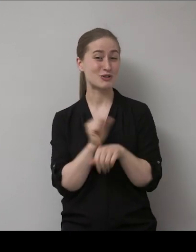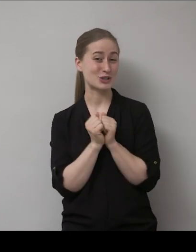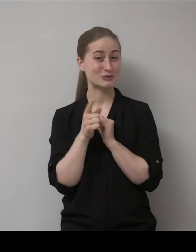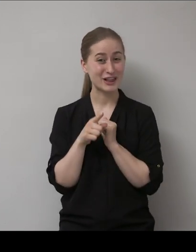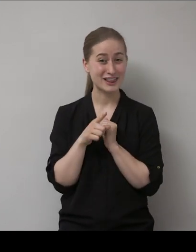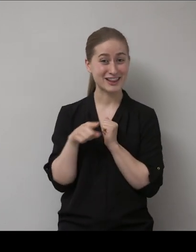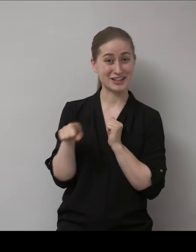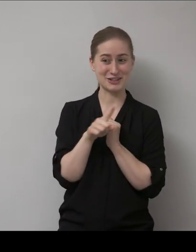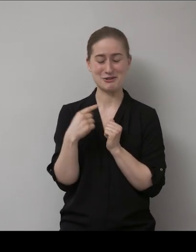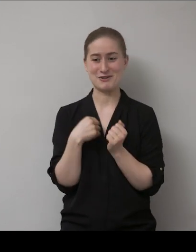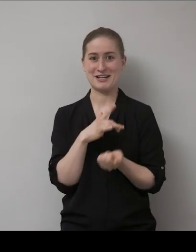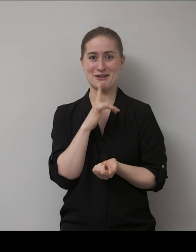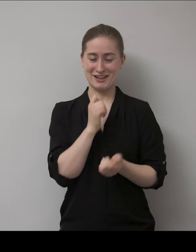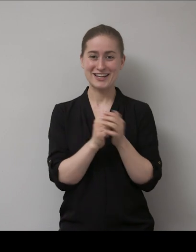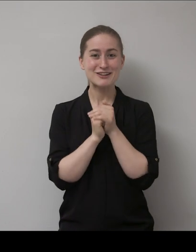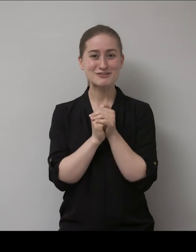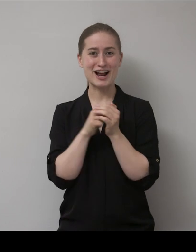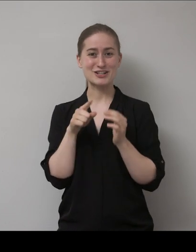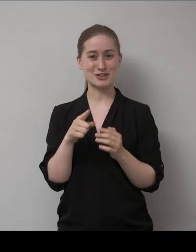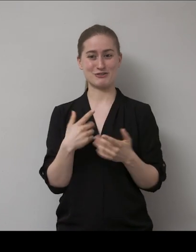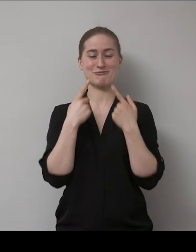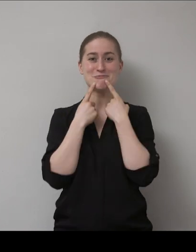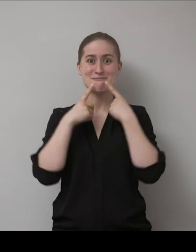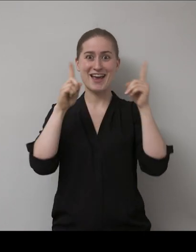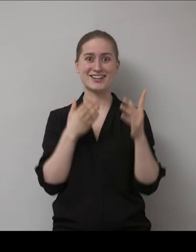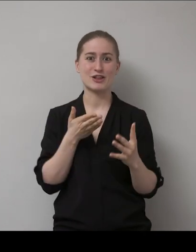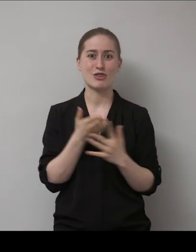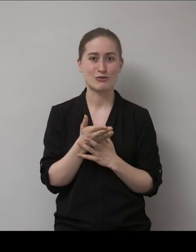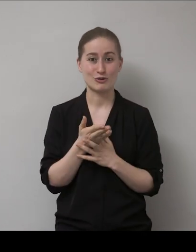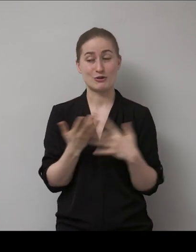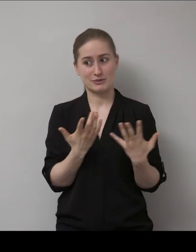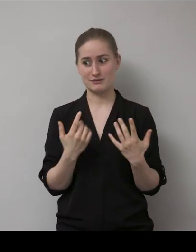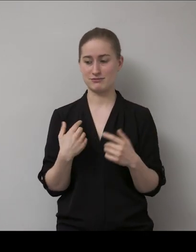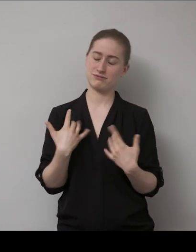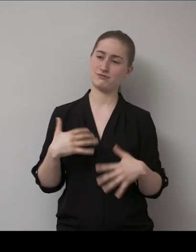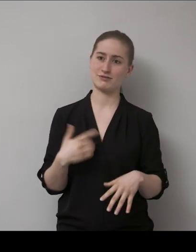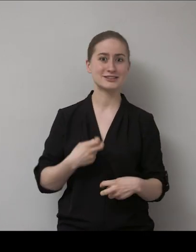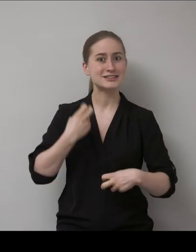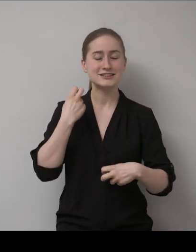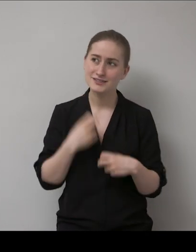We really congratulate you on making it through what's been an exceedingly tough year,